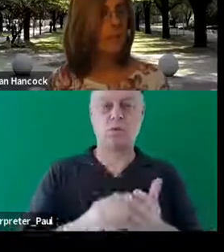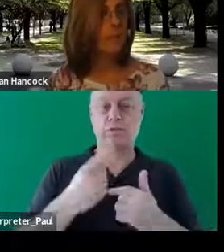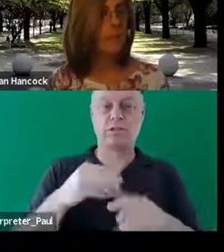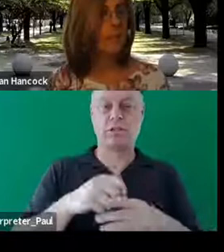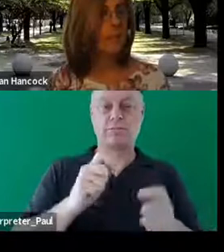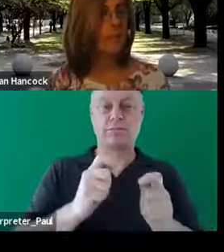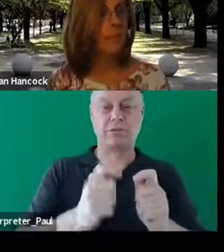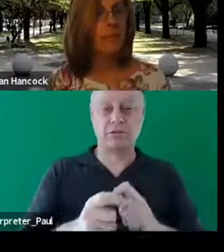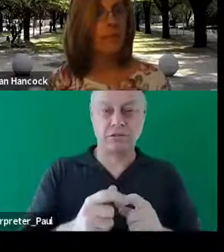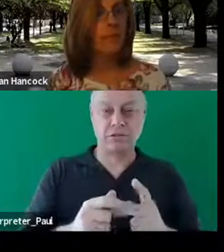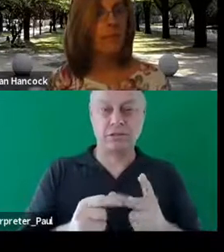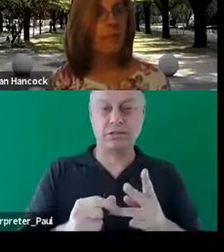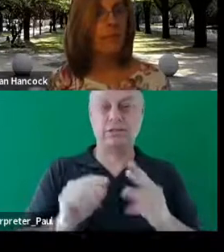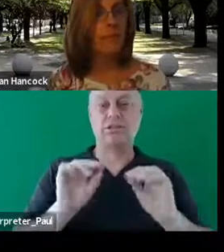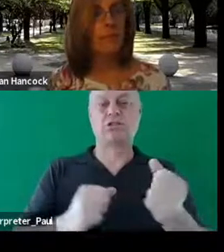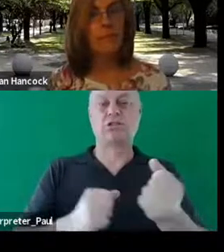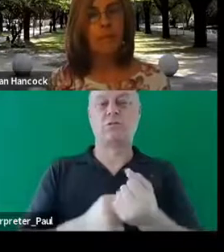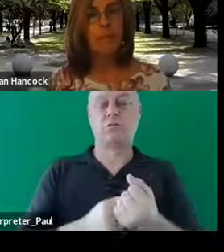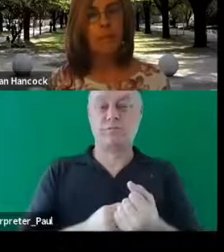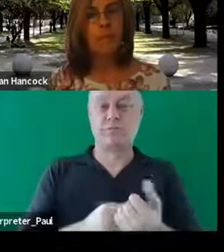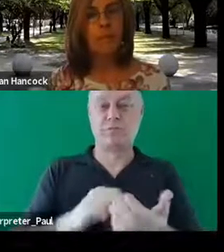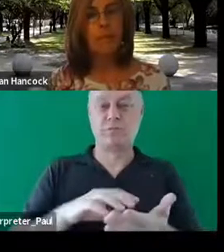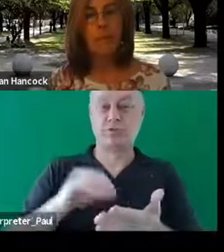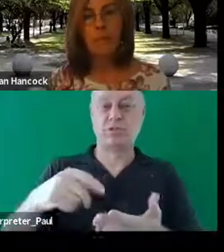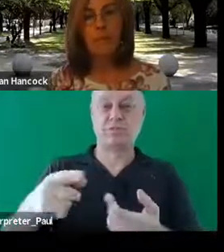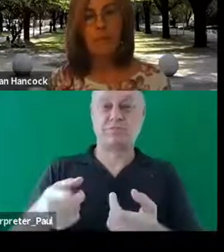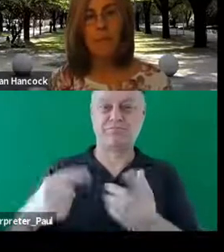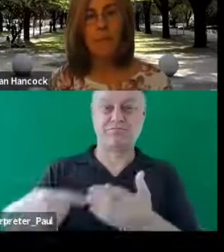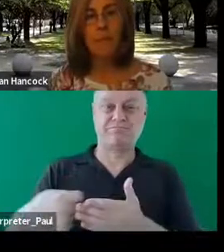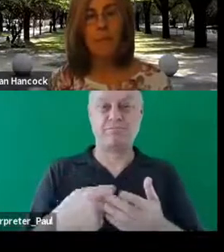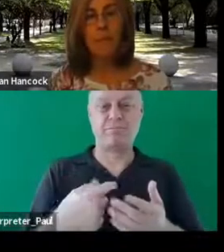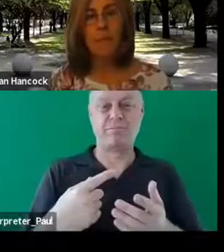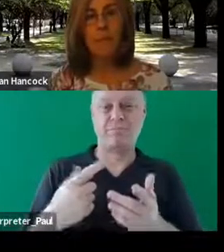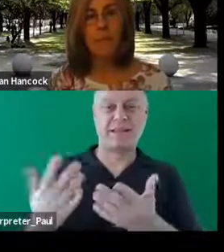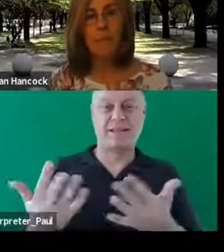for educational support, but at this stage we are all still wanting to find out how it will work.